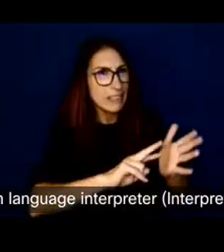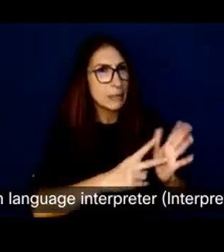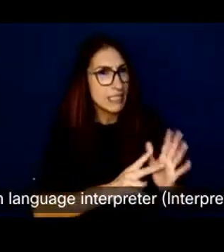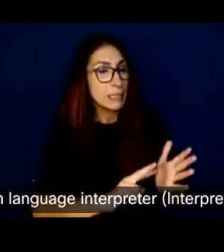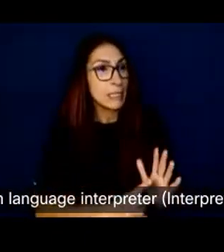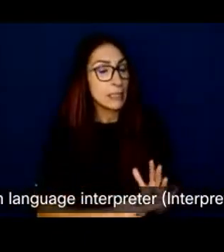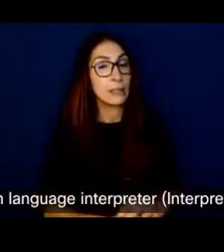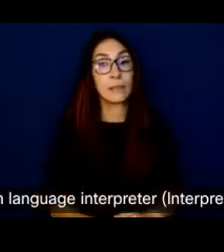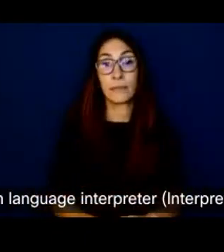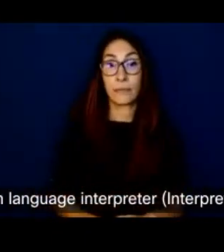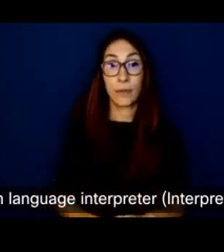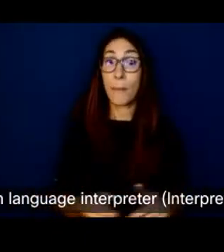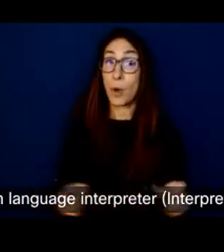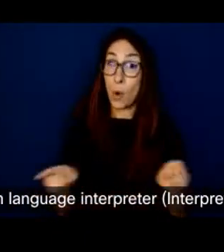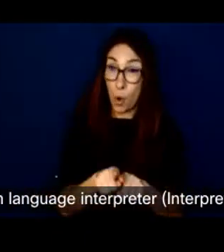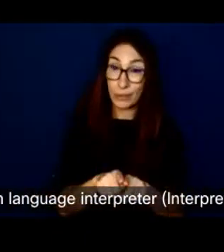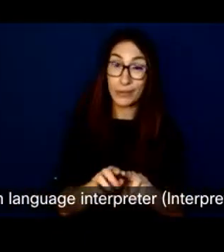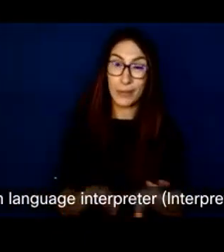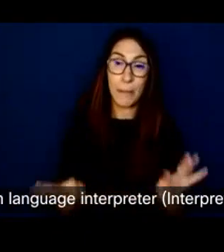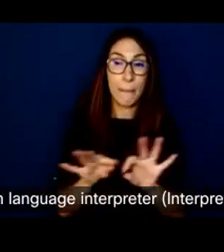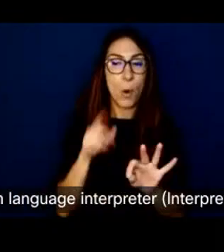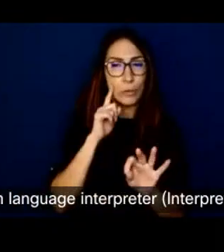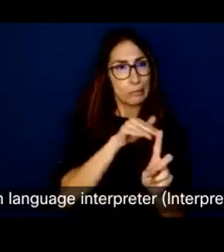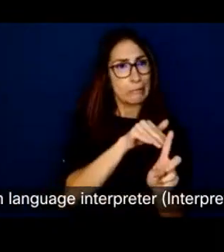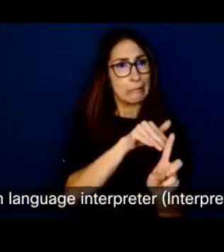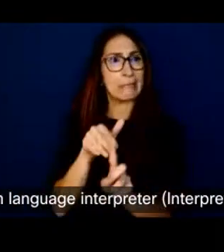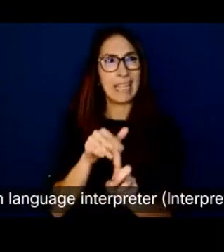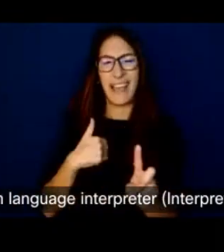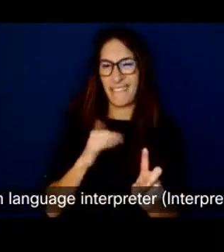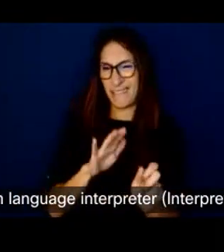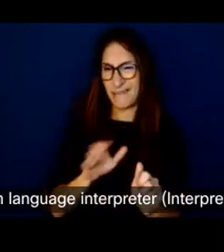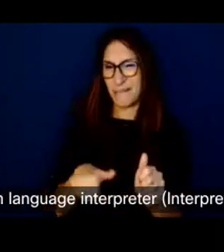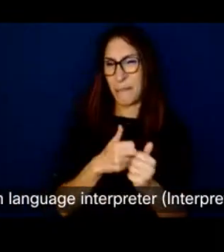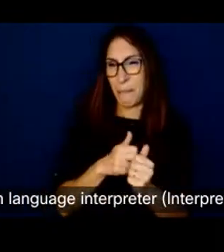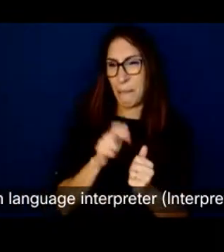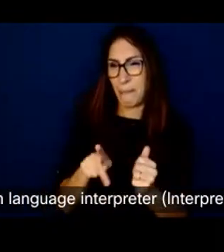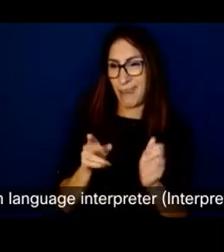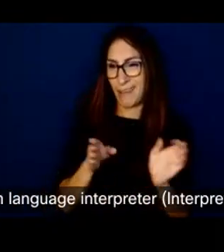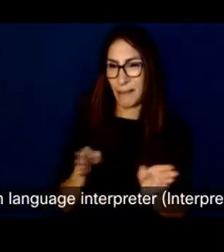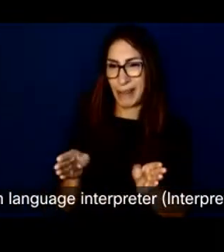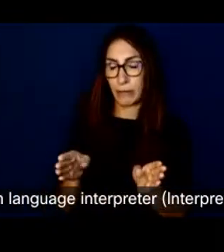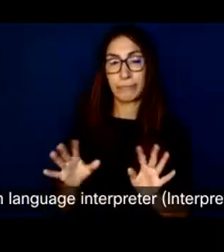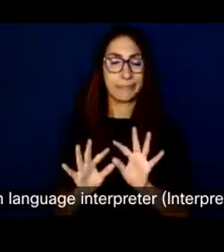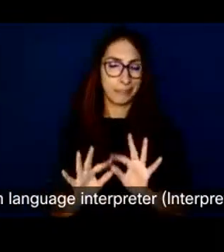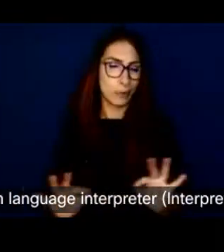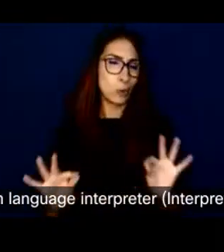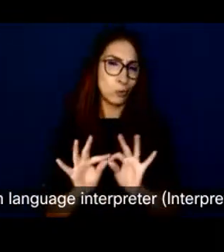the backup plan. Often times we don't have a plan for how we